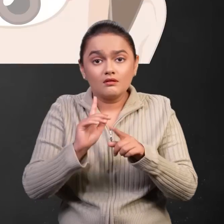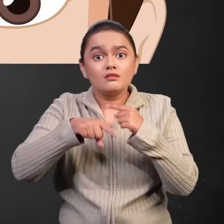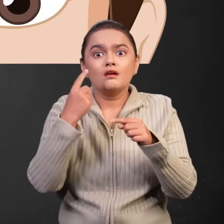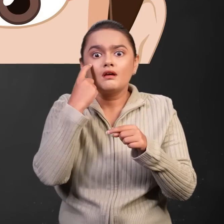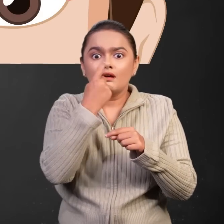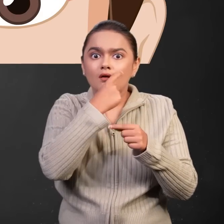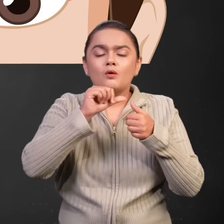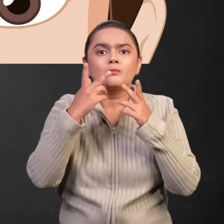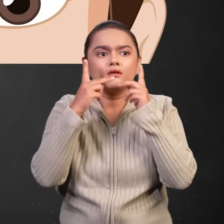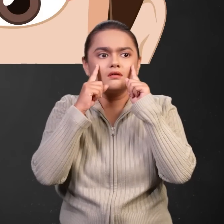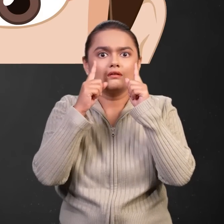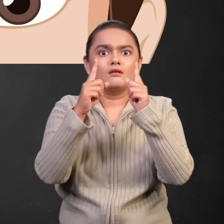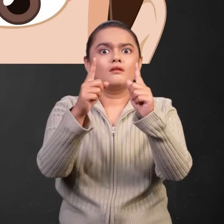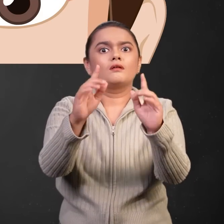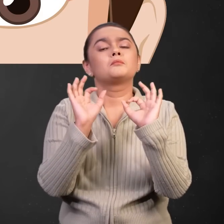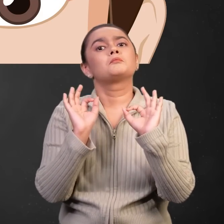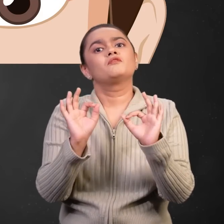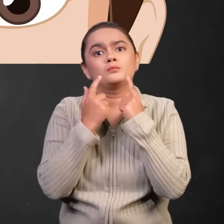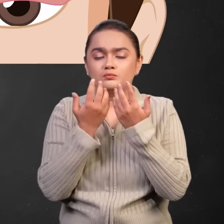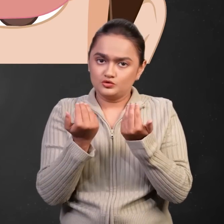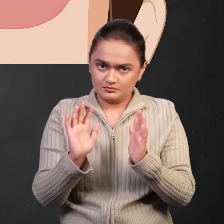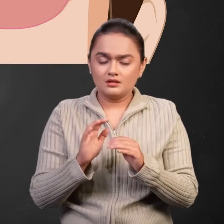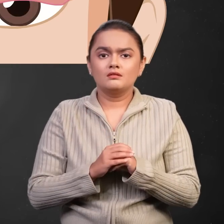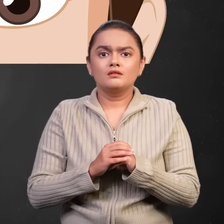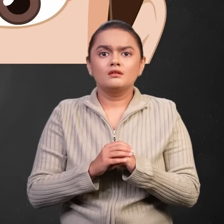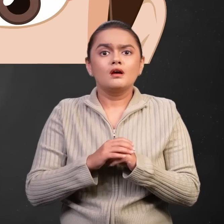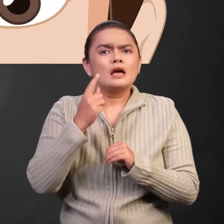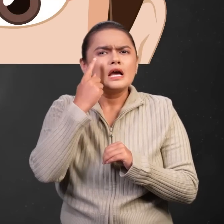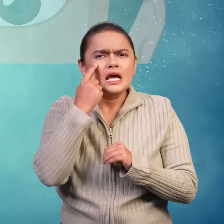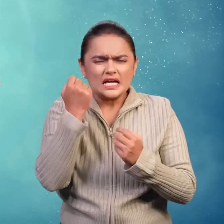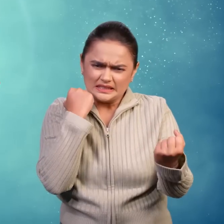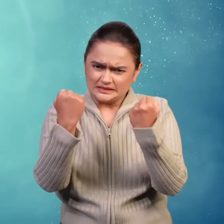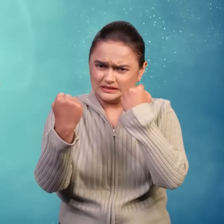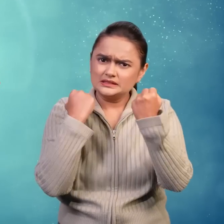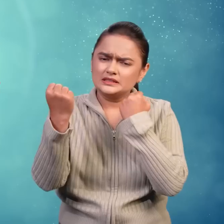so that both eyes ultimately appear looking straightforward. Eye exercises